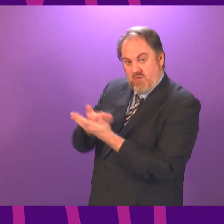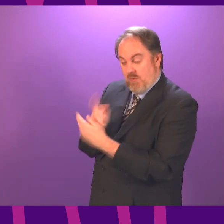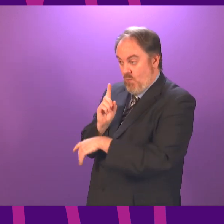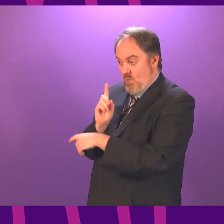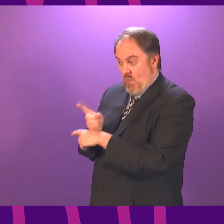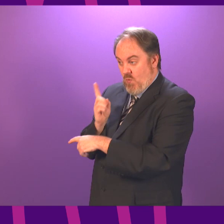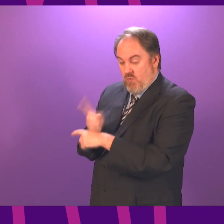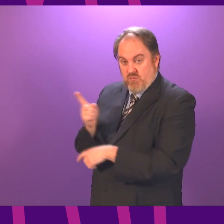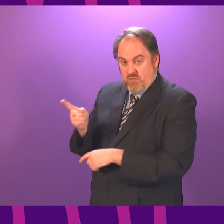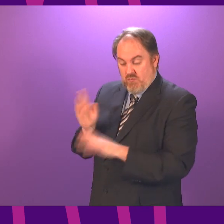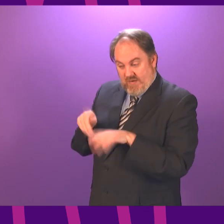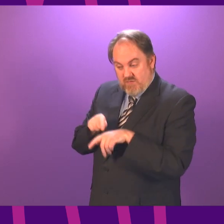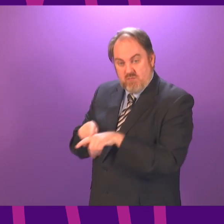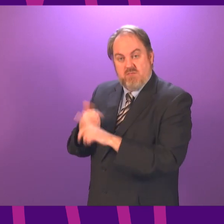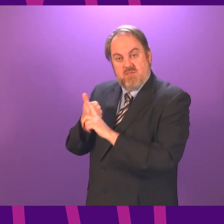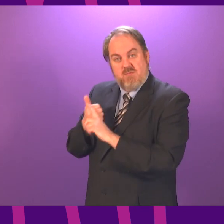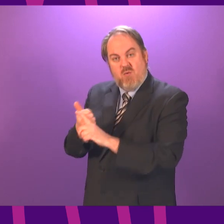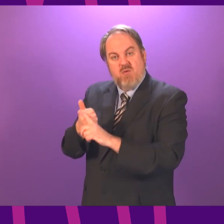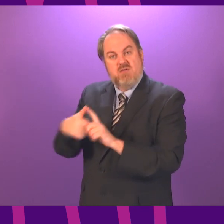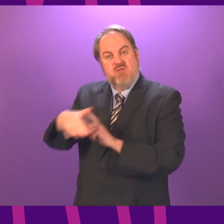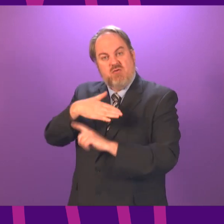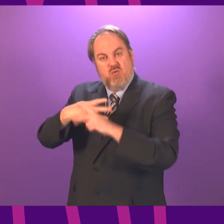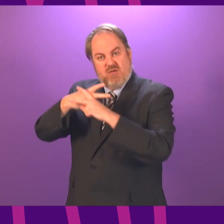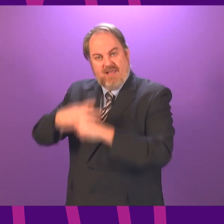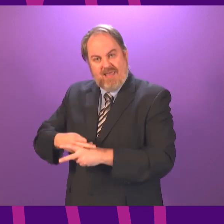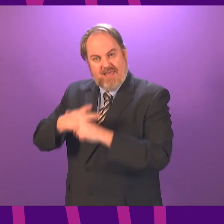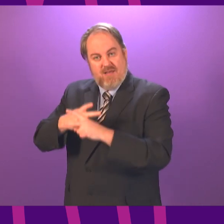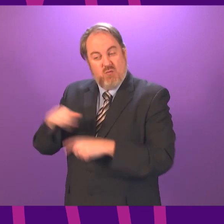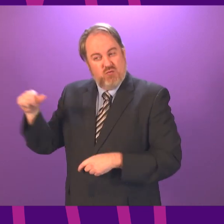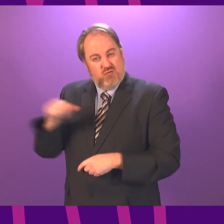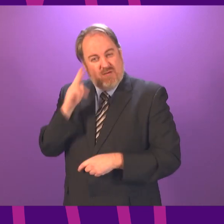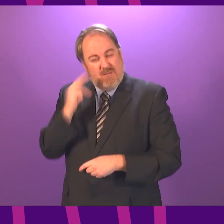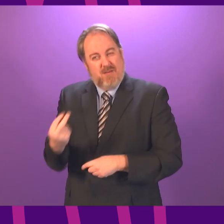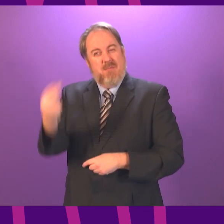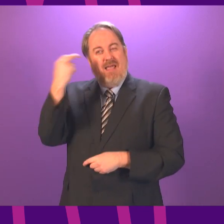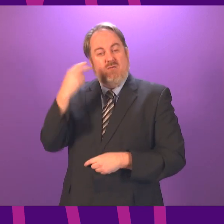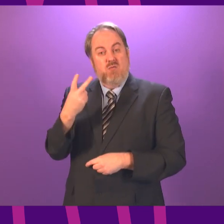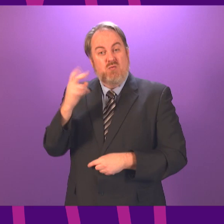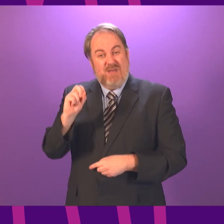to protect social care. That should have been consulted on as far back as 2018. Instead,